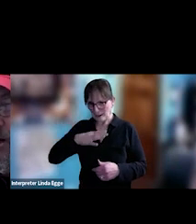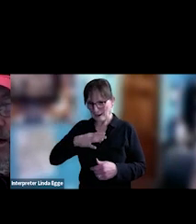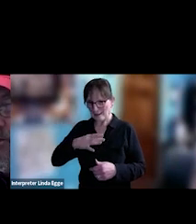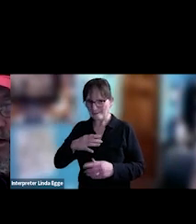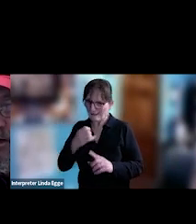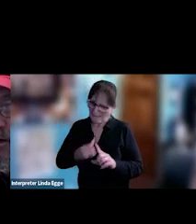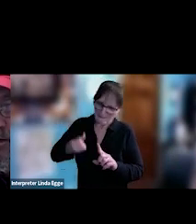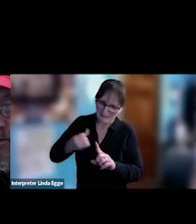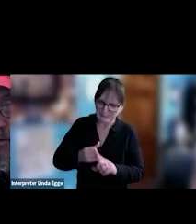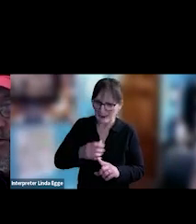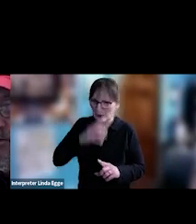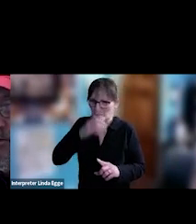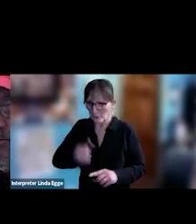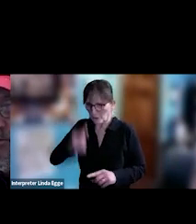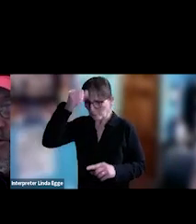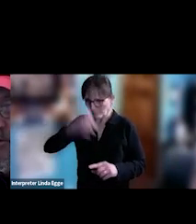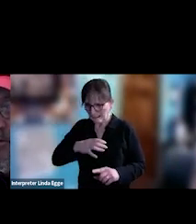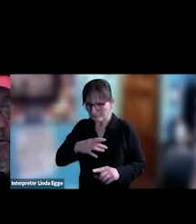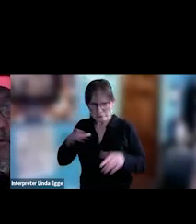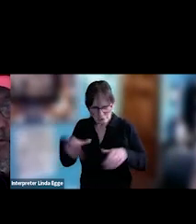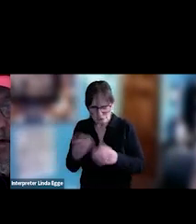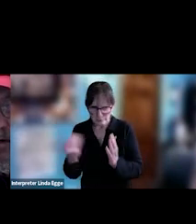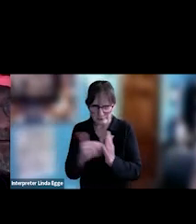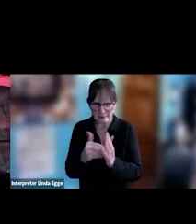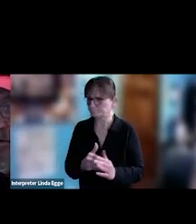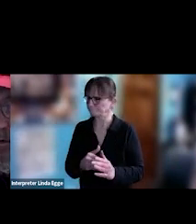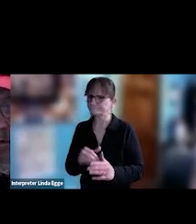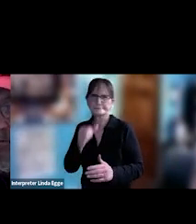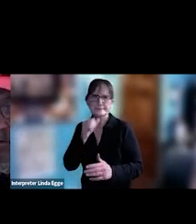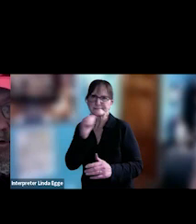It's not like that nowadays, you know? - Okay, okay. You know, nowadays, it's totally different,